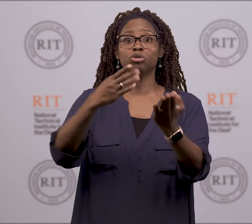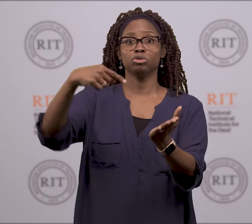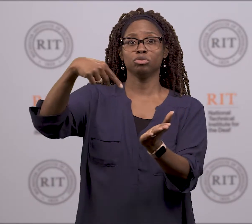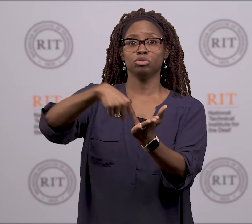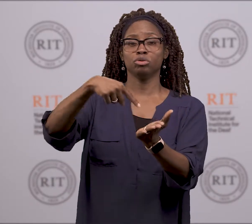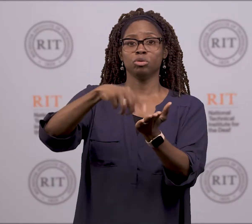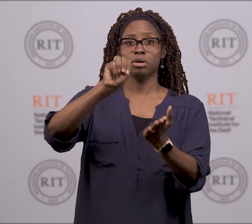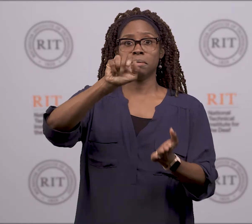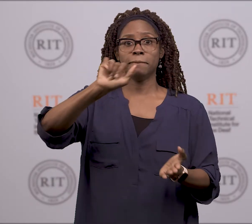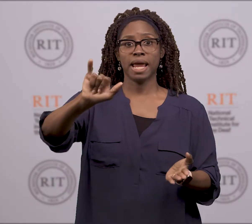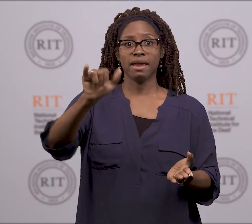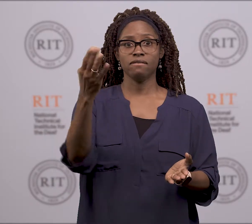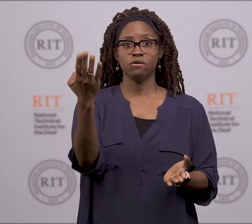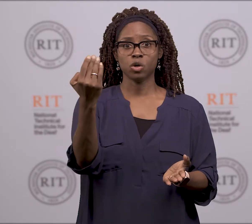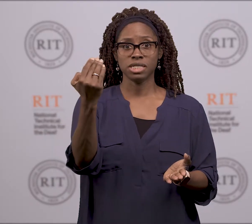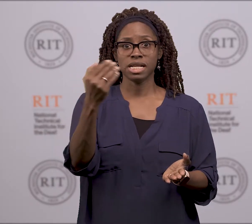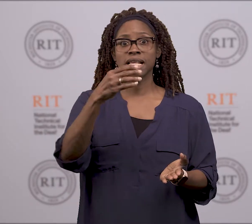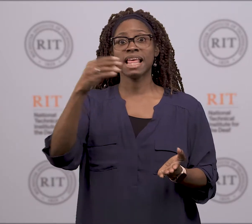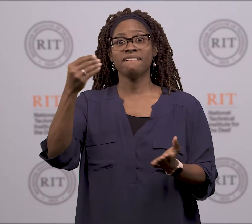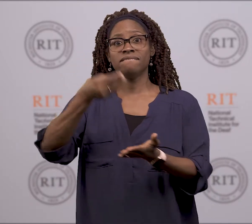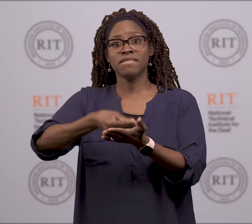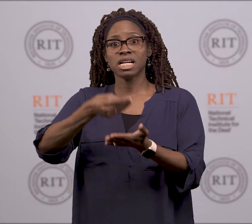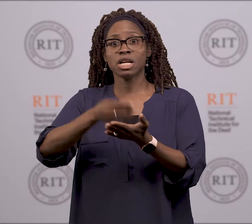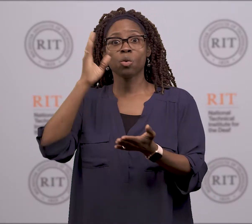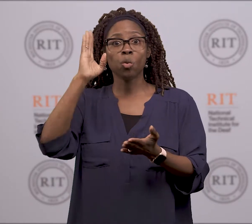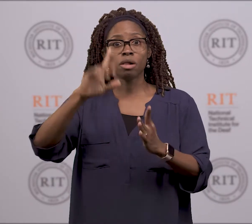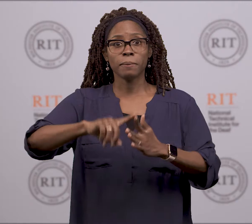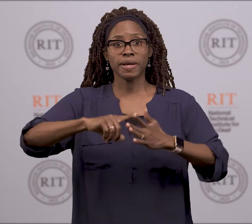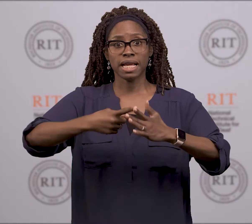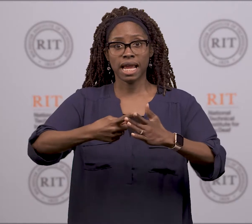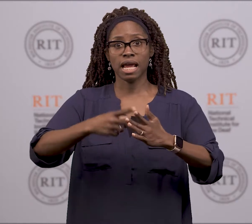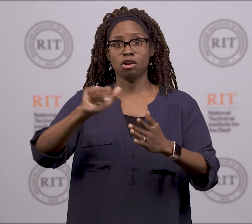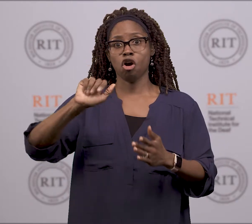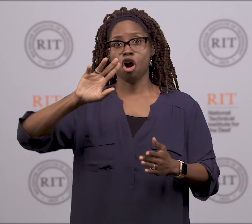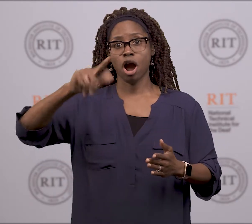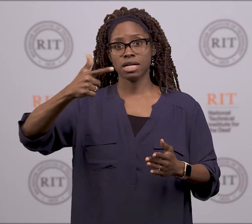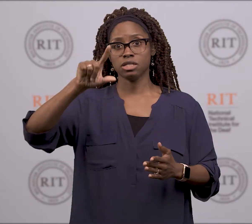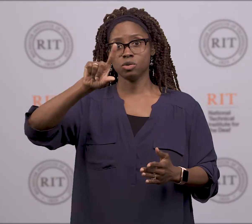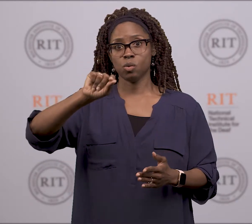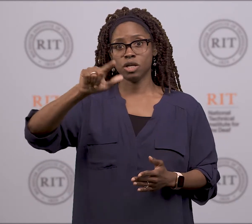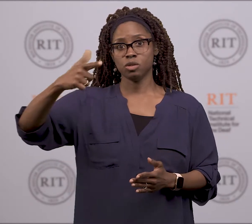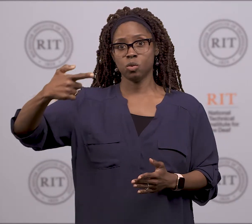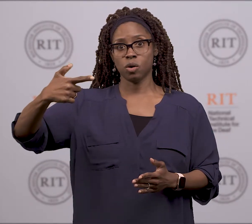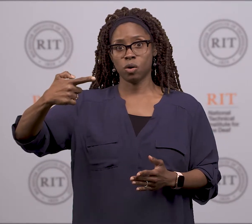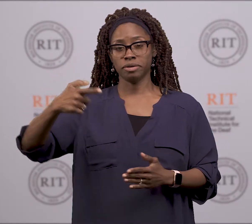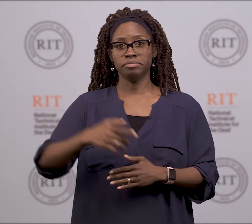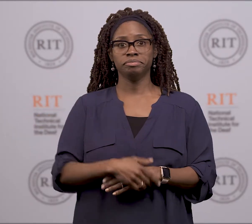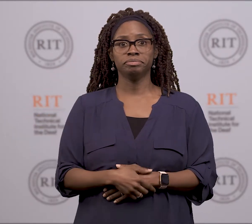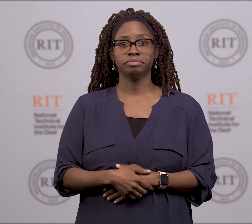Proposals are due May 14, and funding will begin in August 2021.